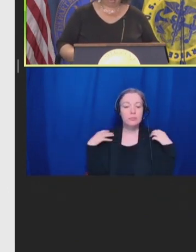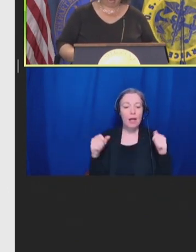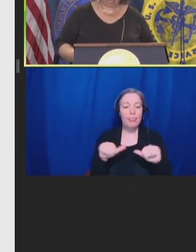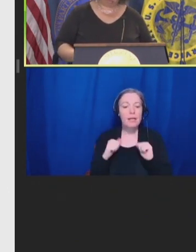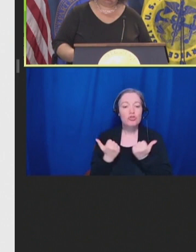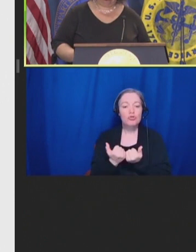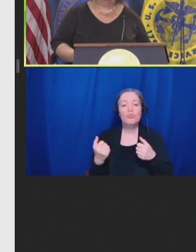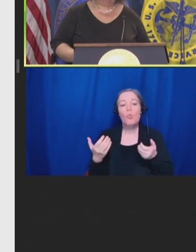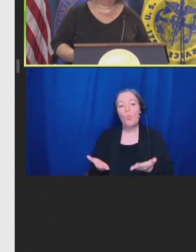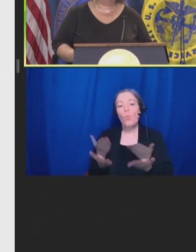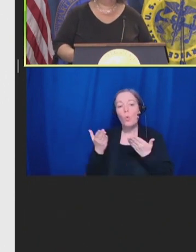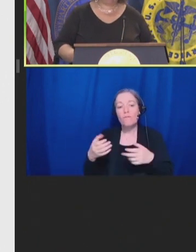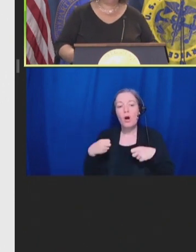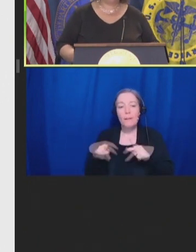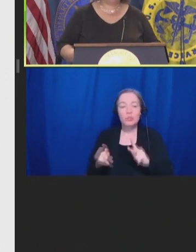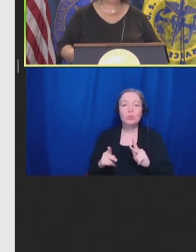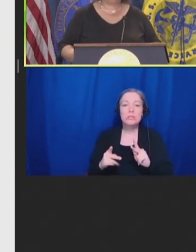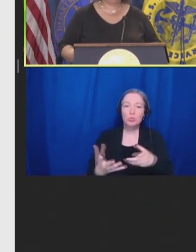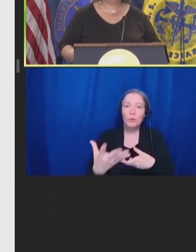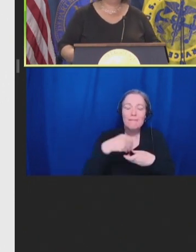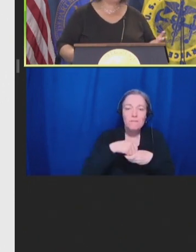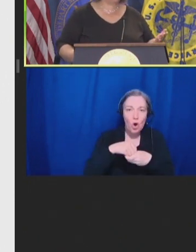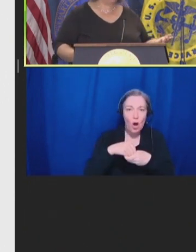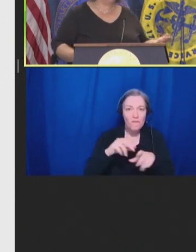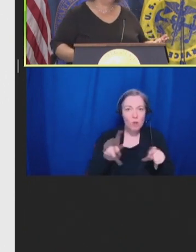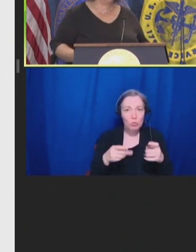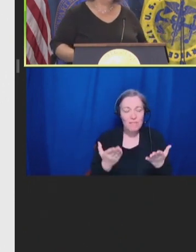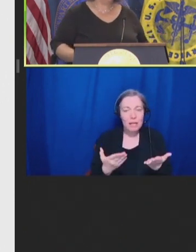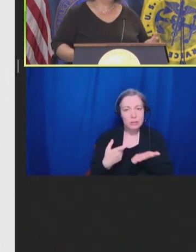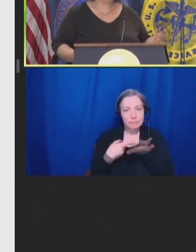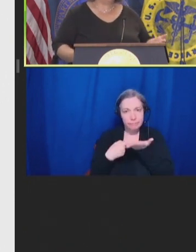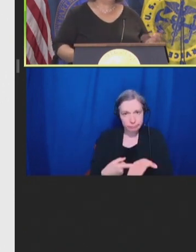engage with providers. Two-way conversations has been mentioned earlier between a patient